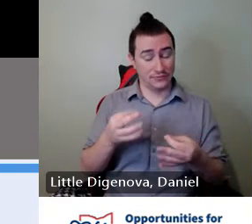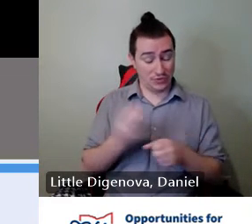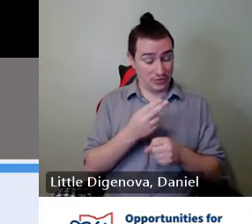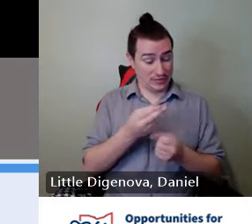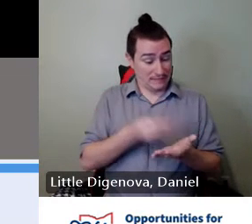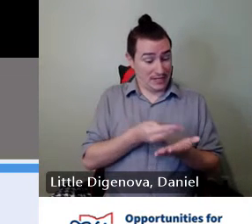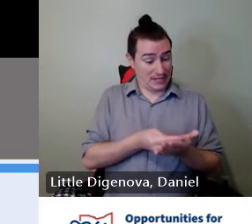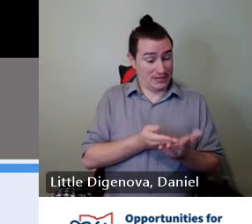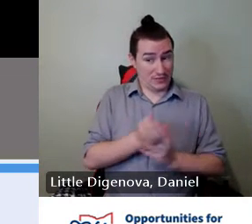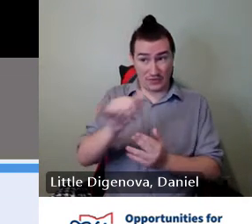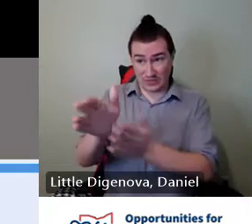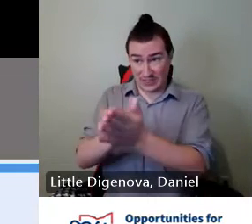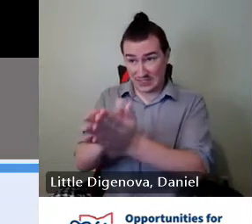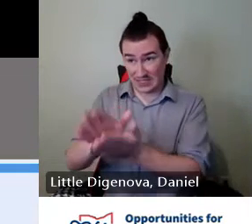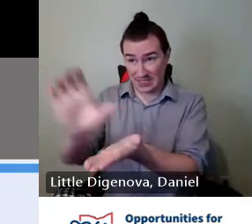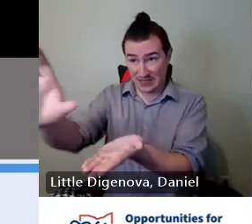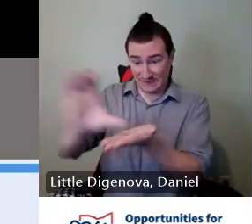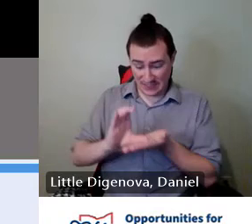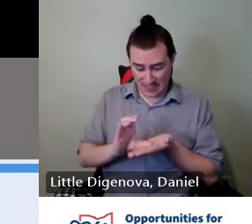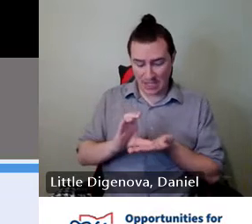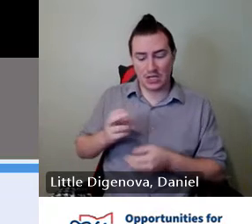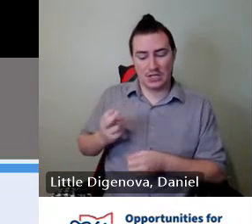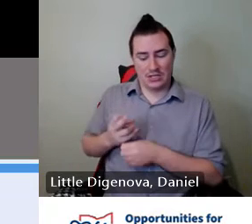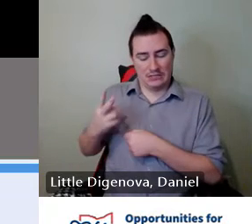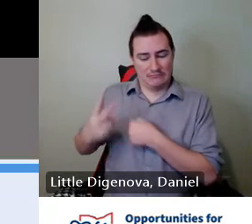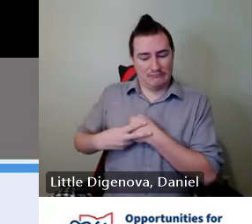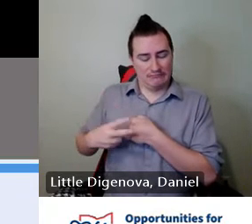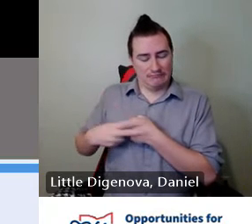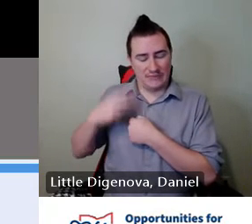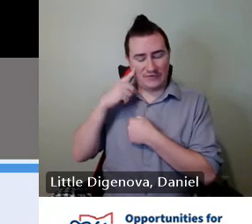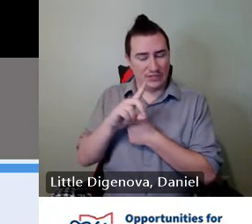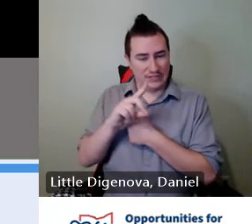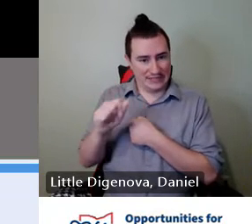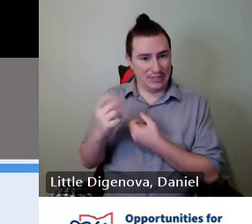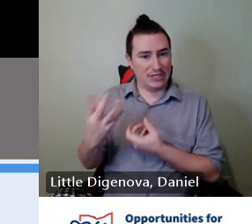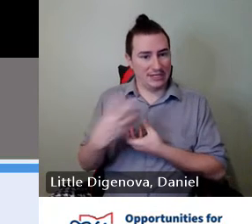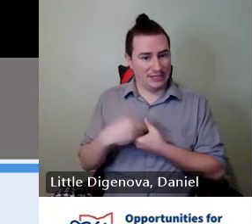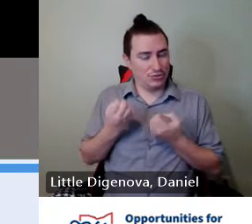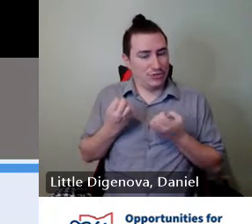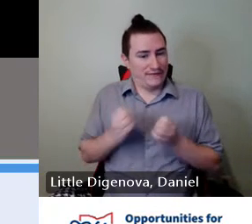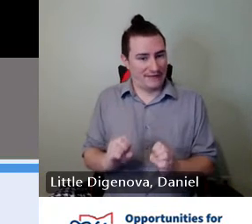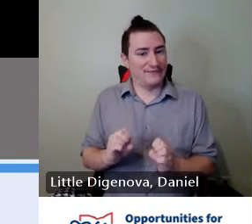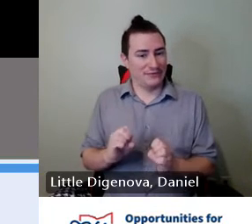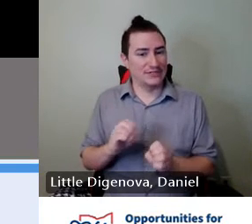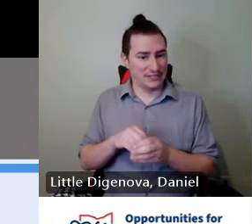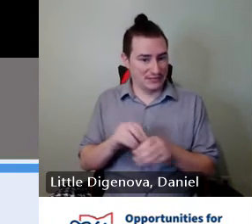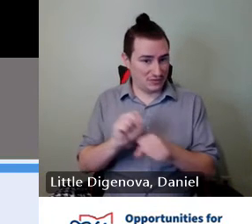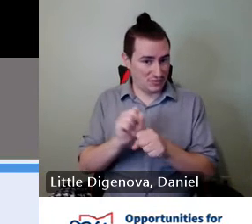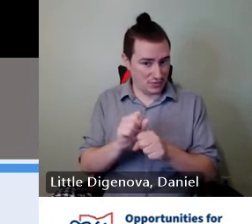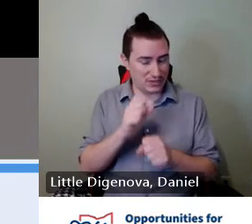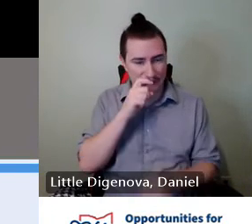their disability inclusion efforts in the workplace. Those efforts can include creating a formal process for